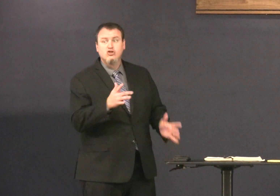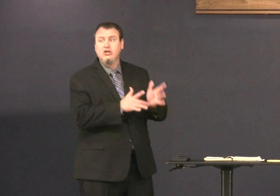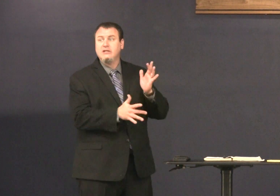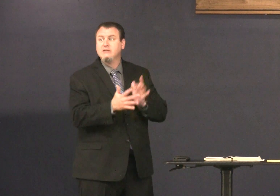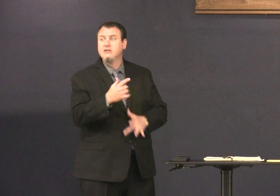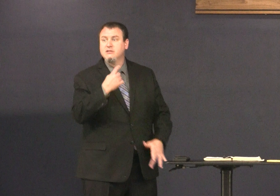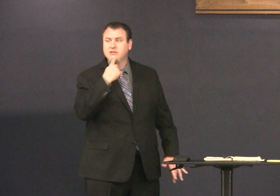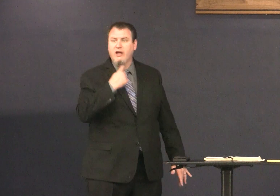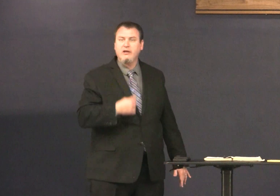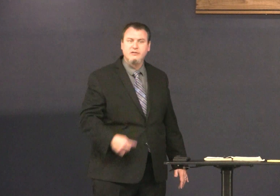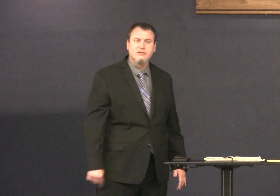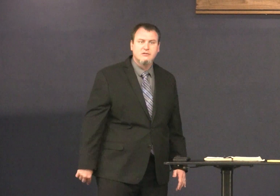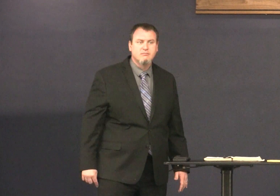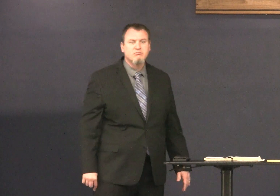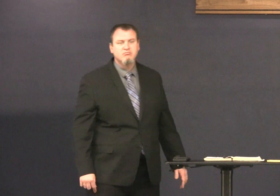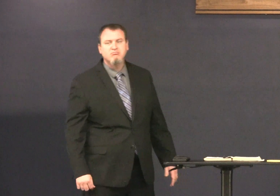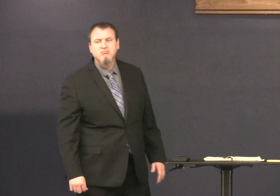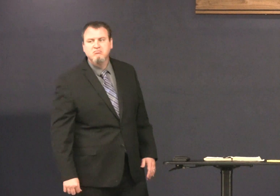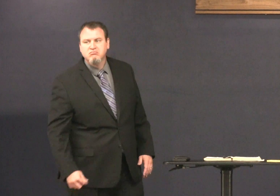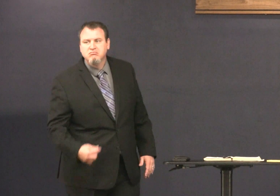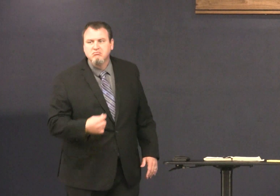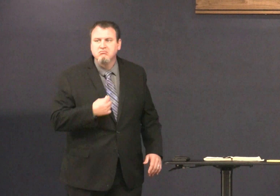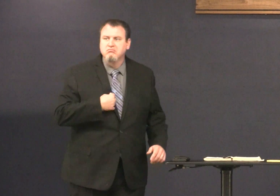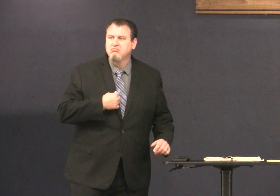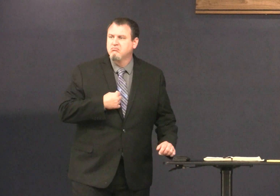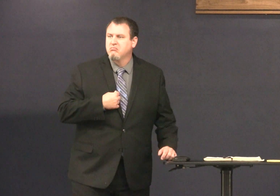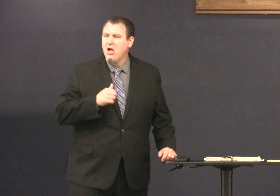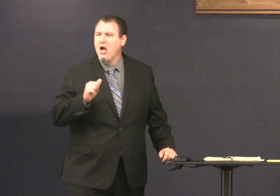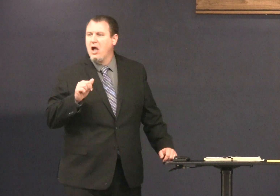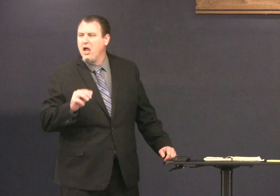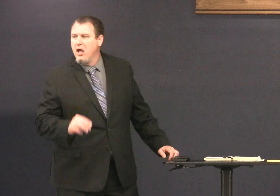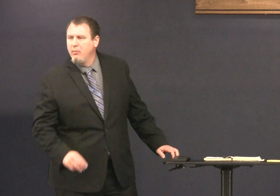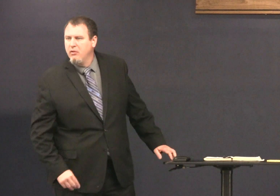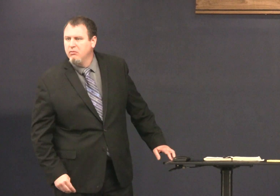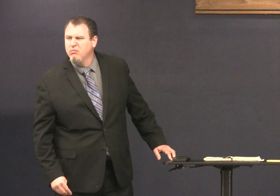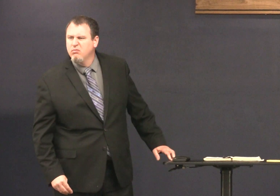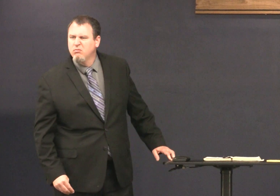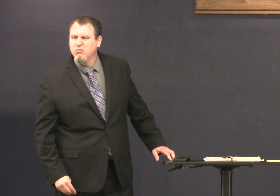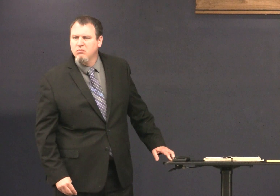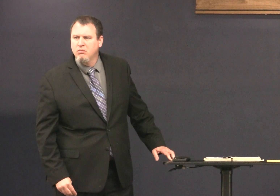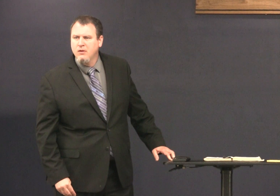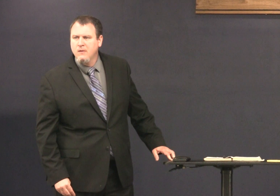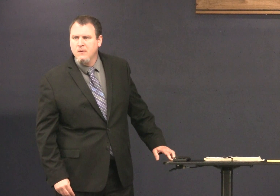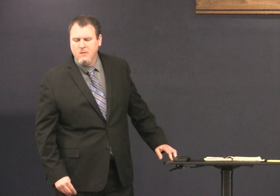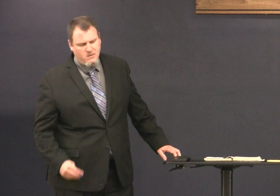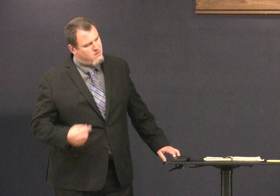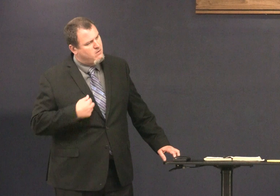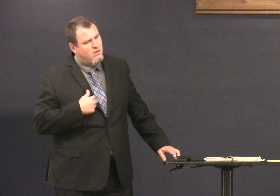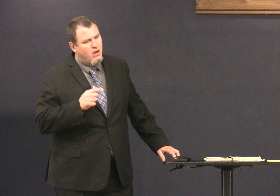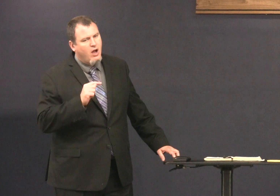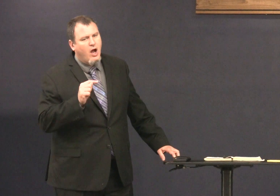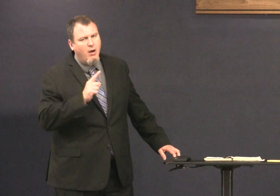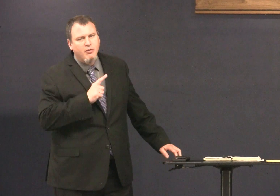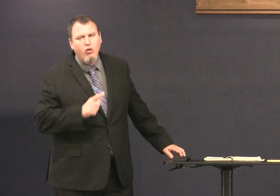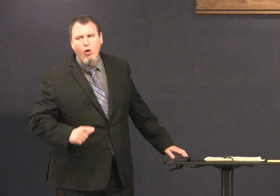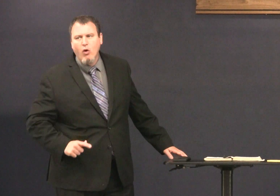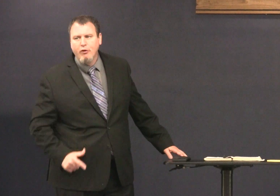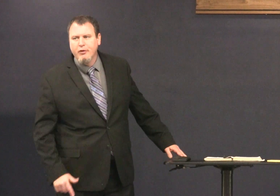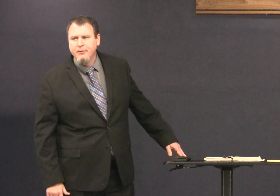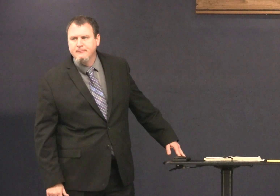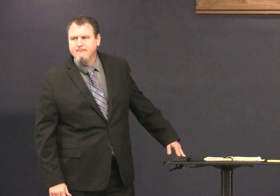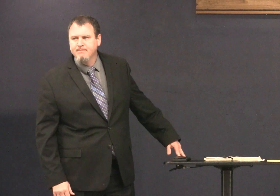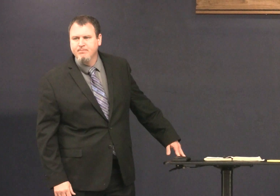Judas and the soldiers that come and his answer of I am I am the Lord